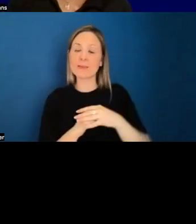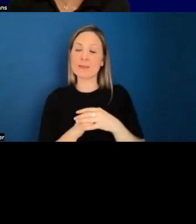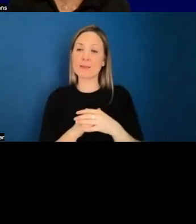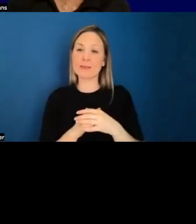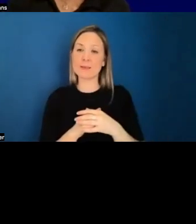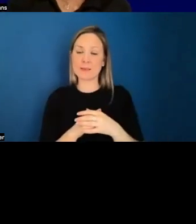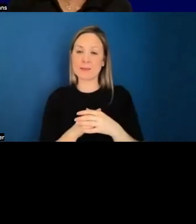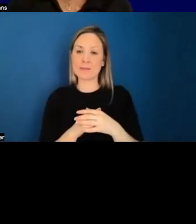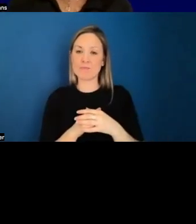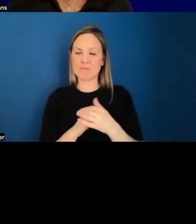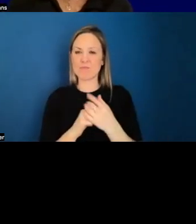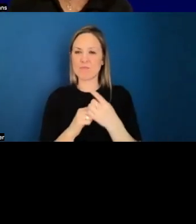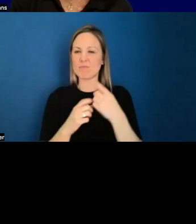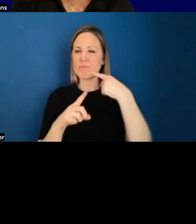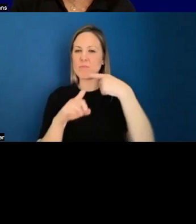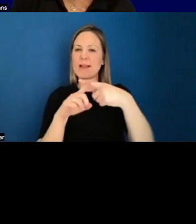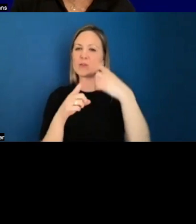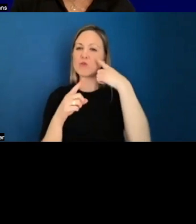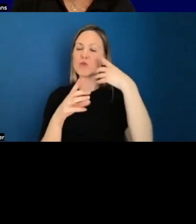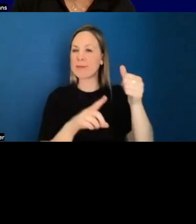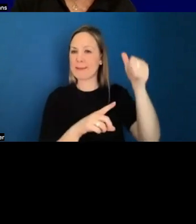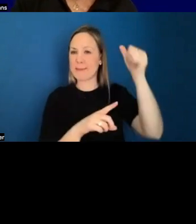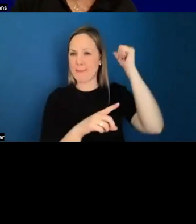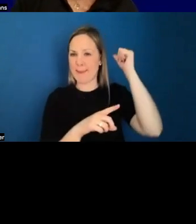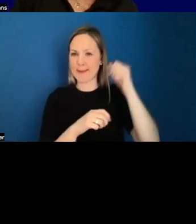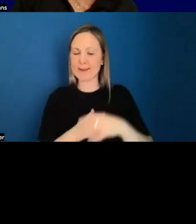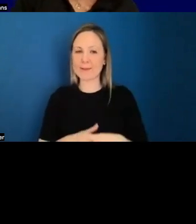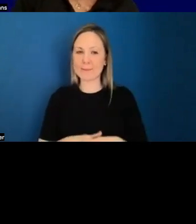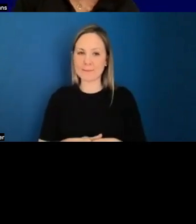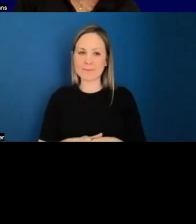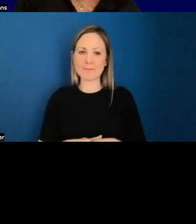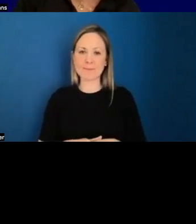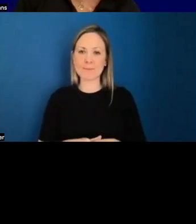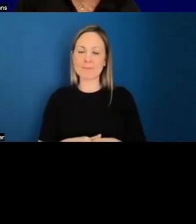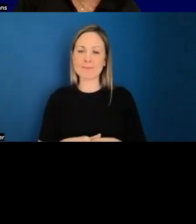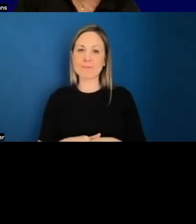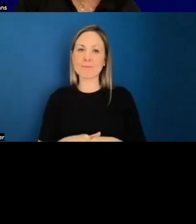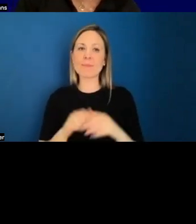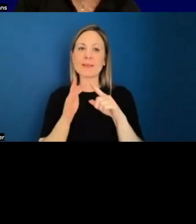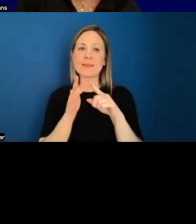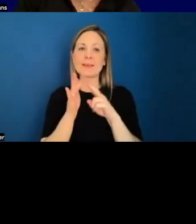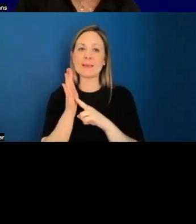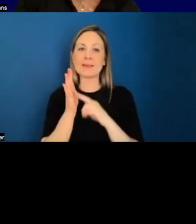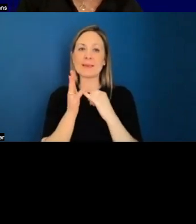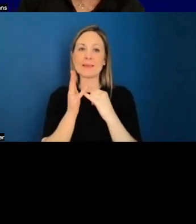to the back of the brain at the bottom of the image. The insula lobes are indicated by dark